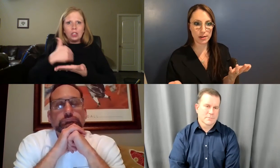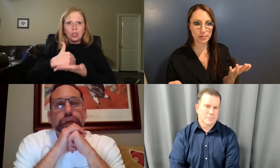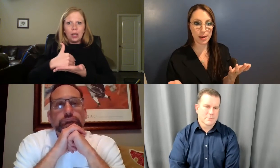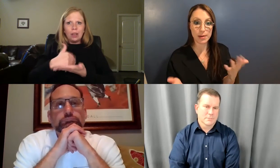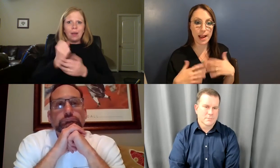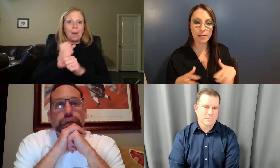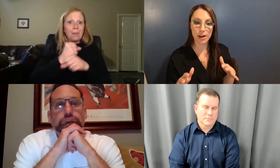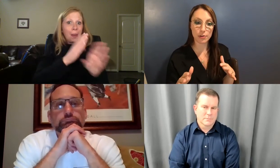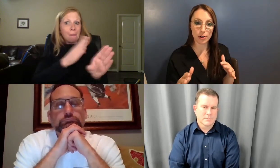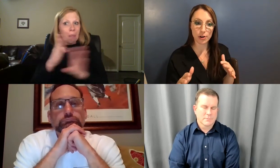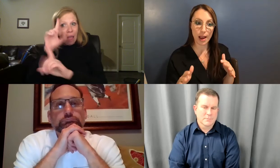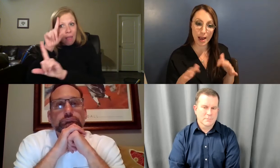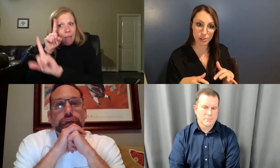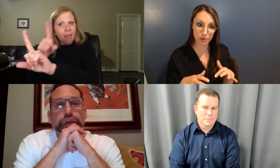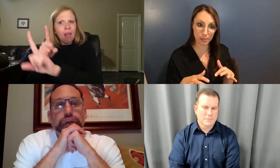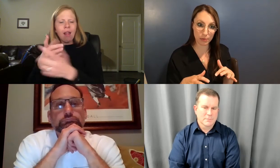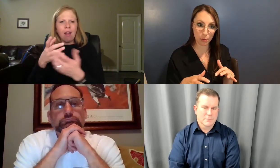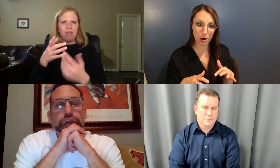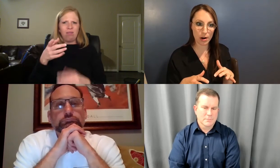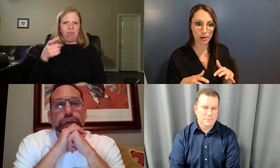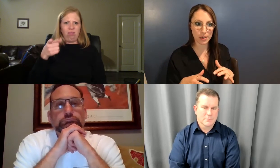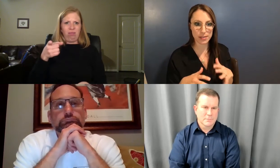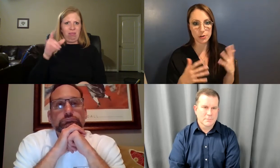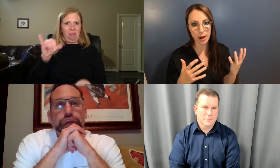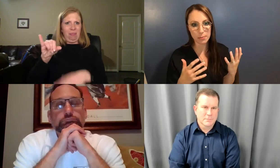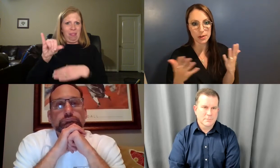when maybe they have never had to do that before, because there were a company of,